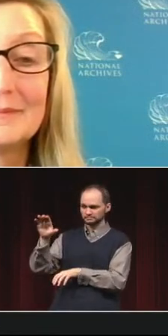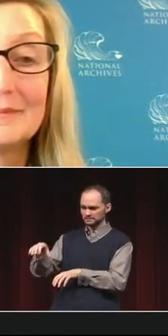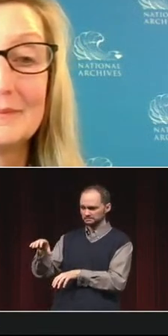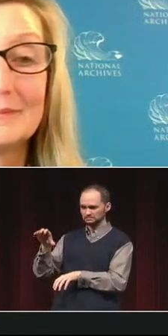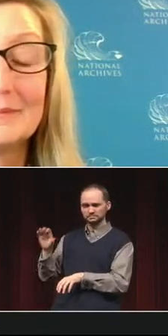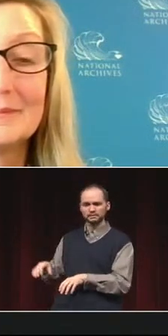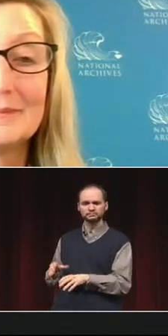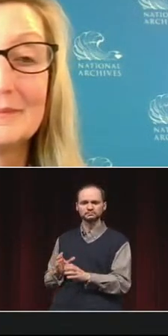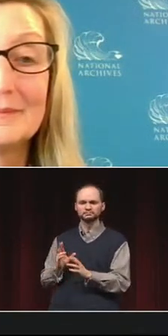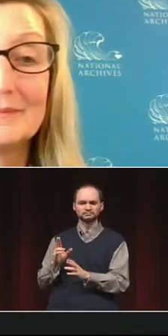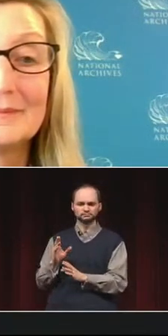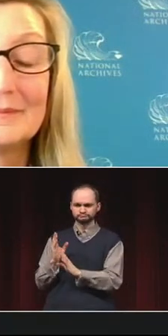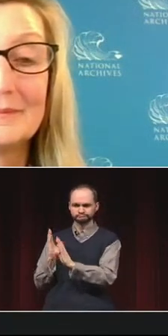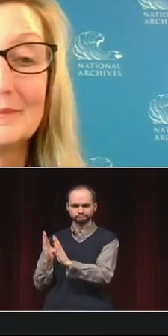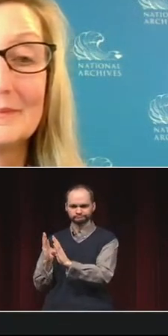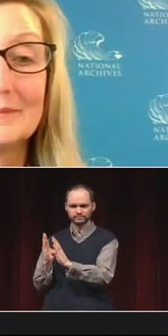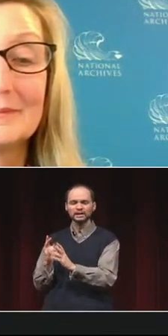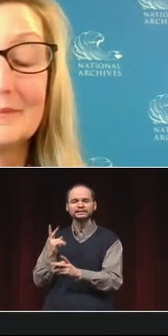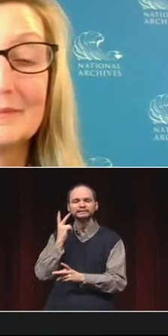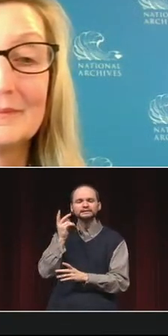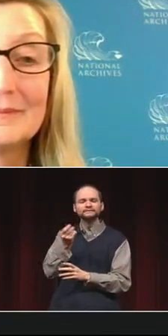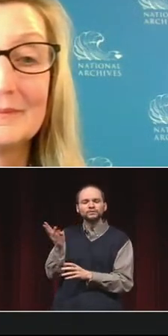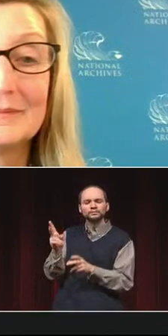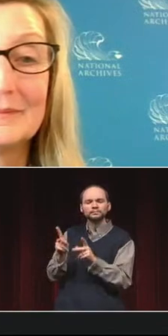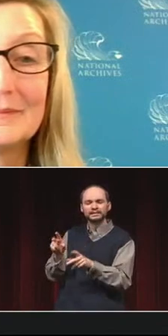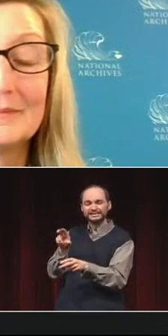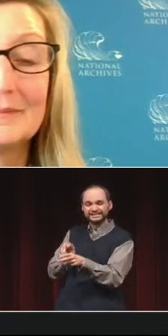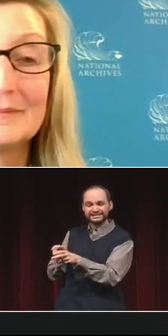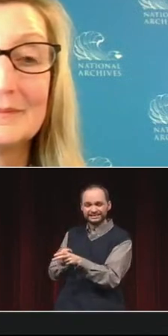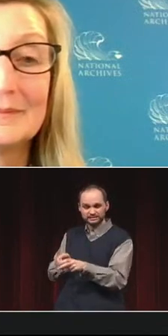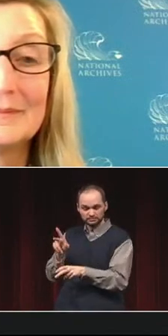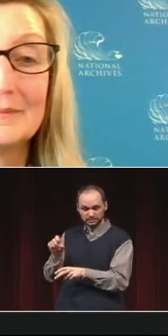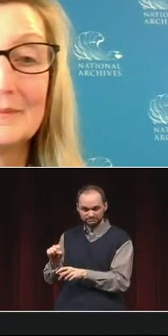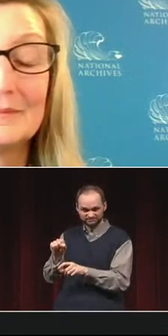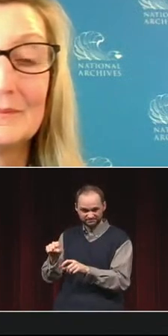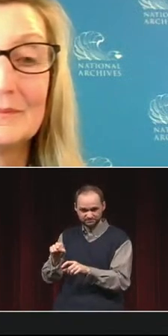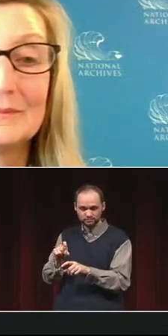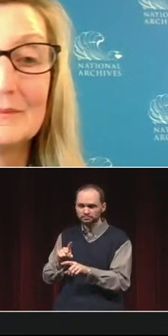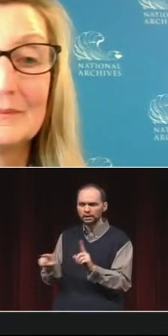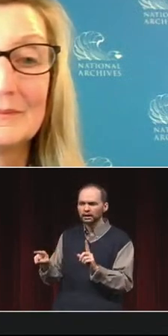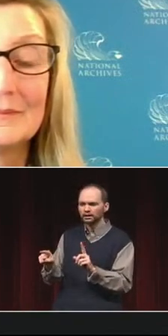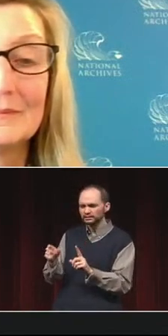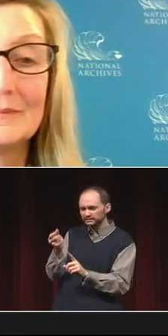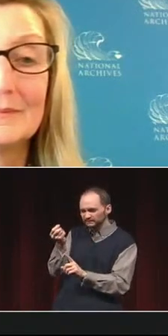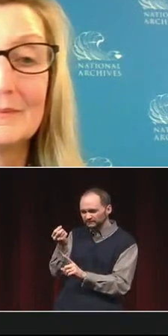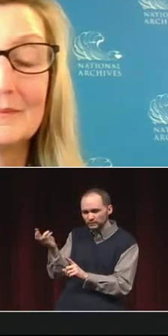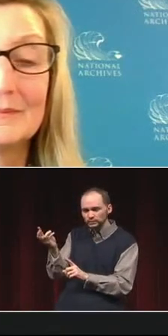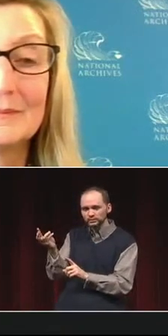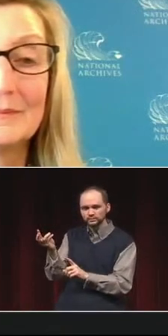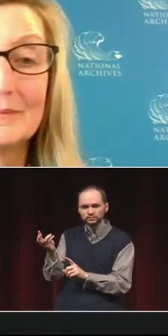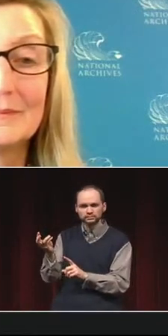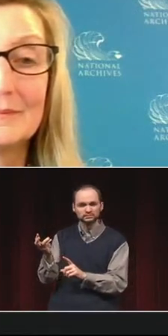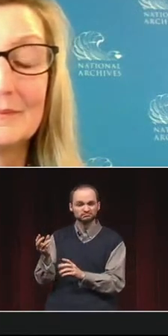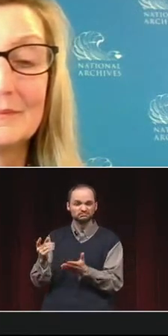but very few. And one thing that must be mentioned, the boycott also involved liberal